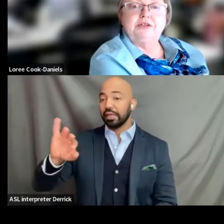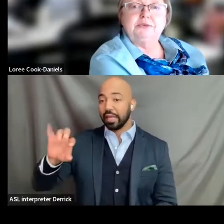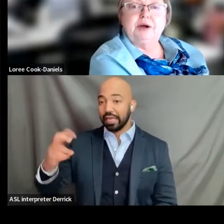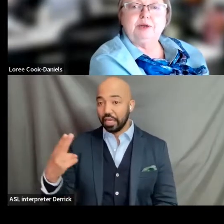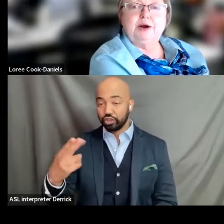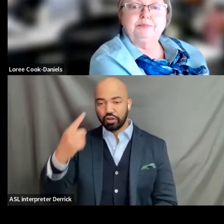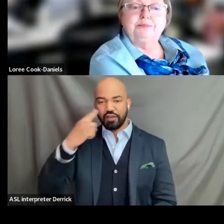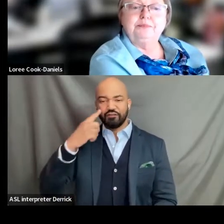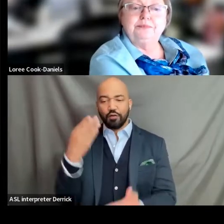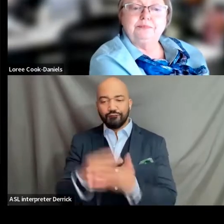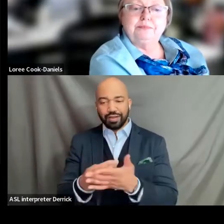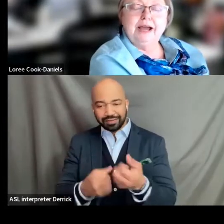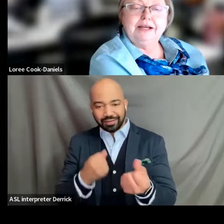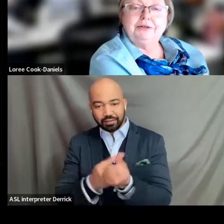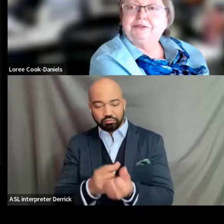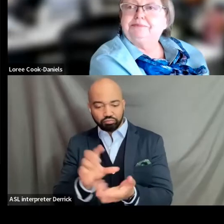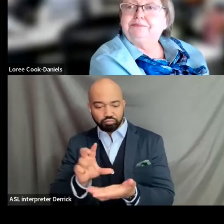for this webinar, michael.